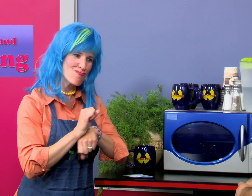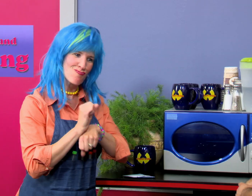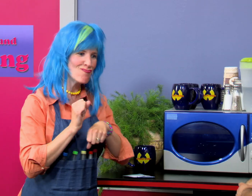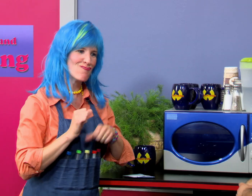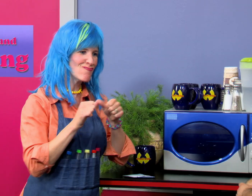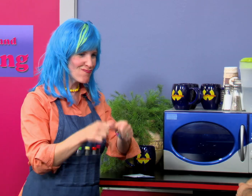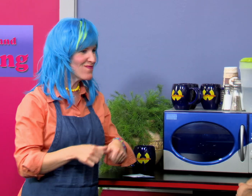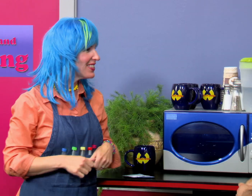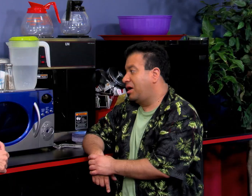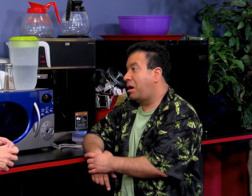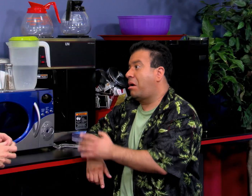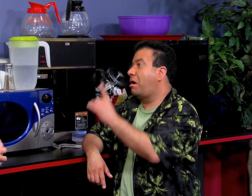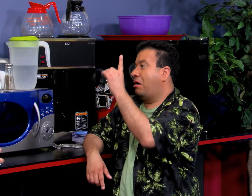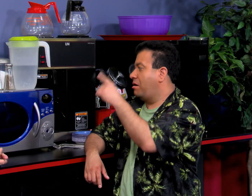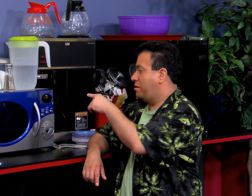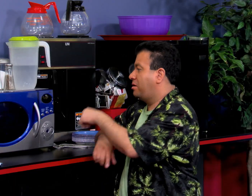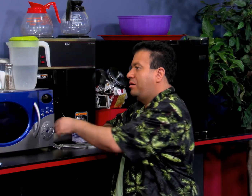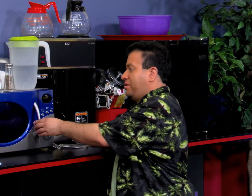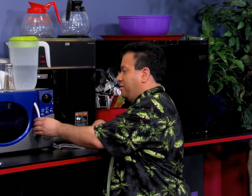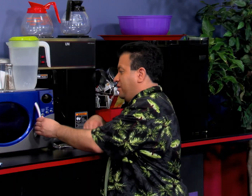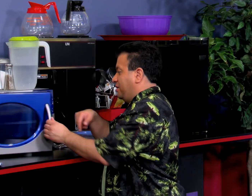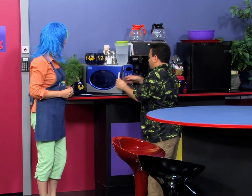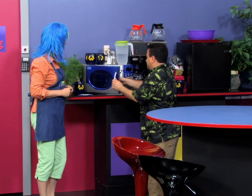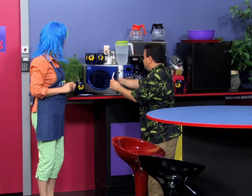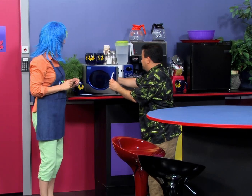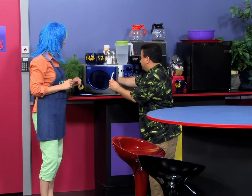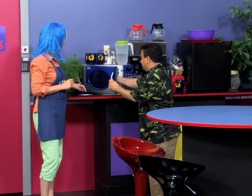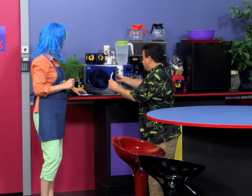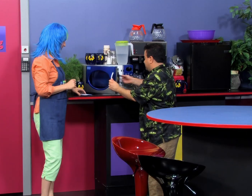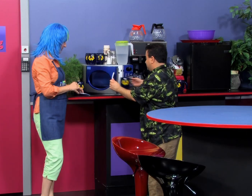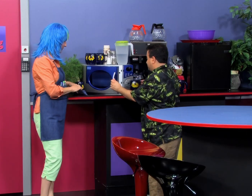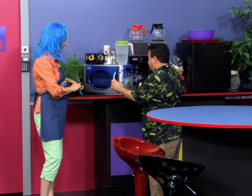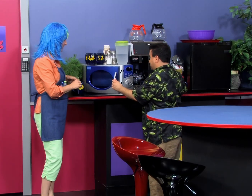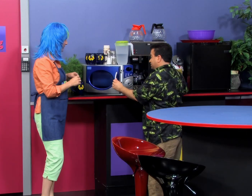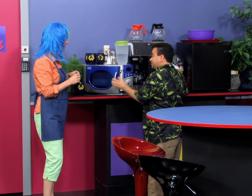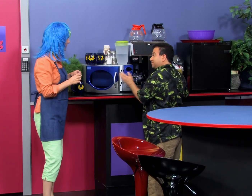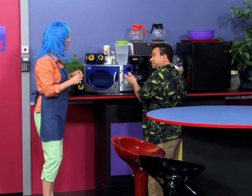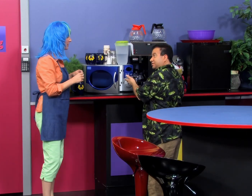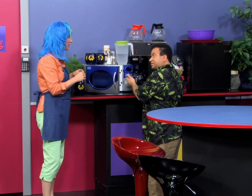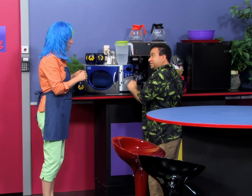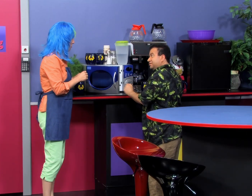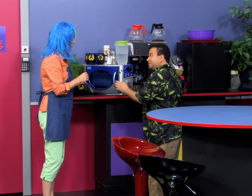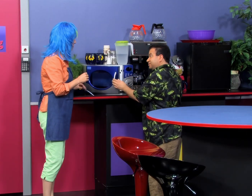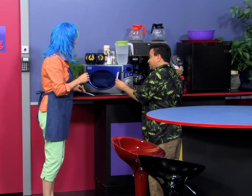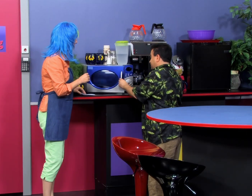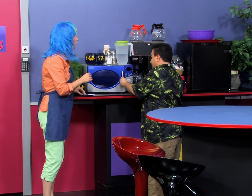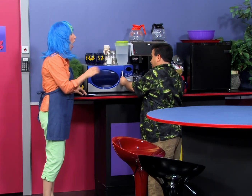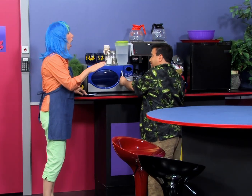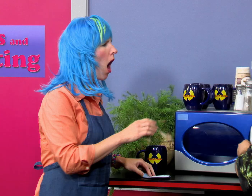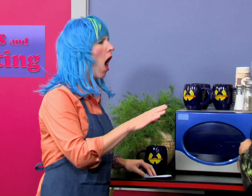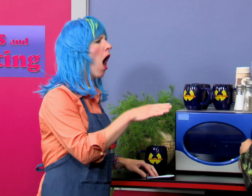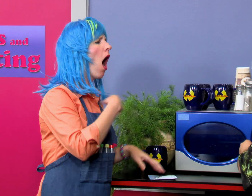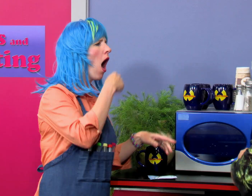IT HELPS ME WORK. [MICROWAVE BEEP] AH. WELL, THE MICROWAVE IS ALL YOURS.